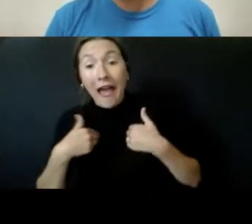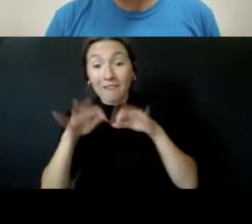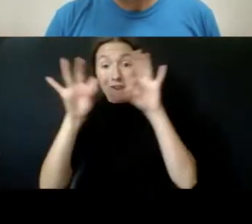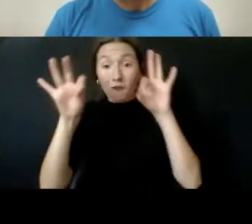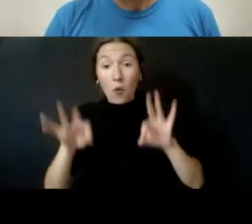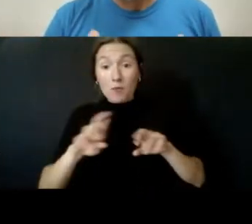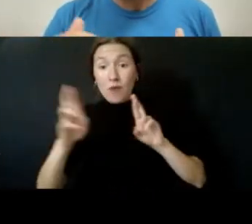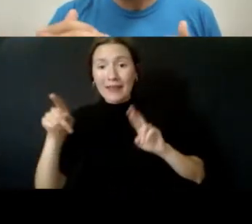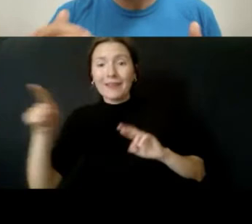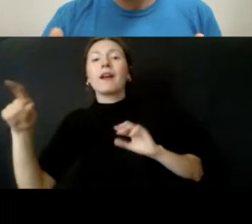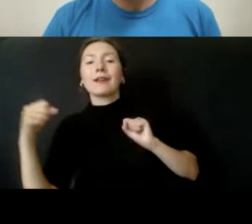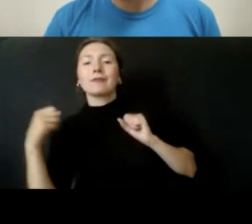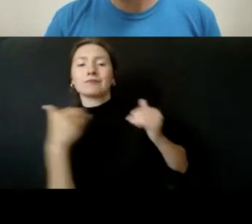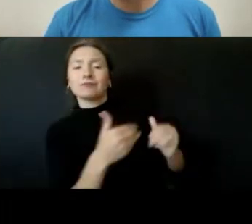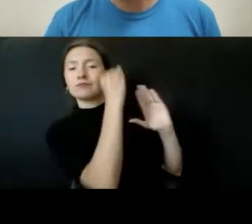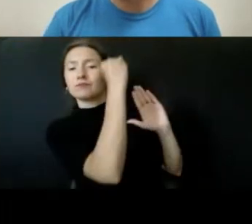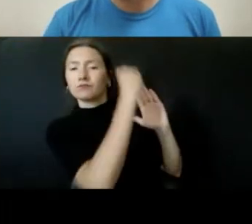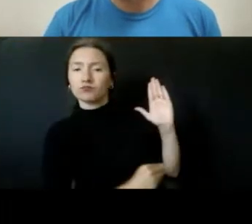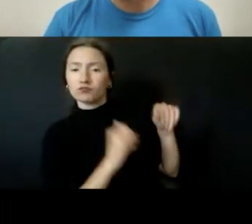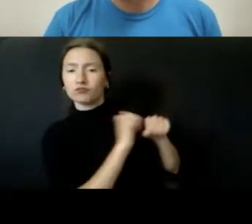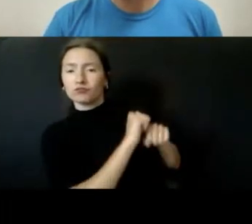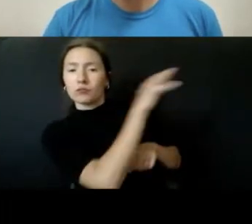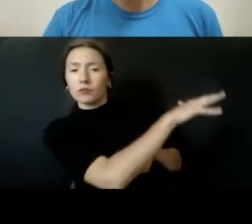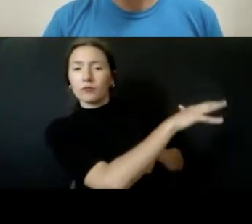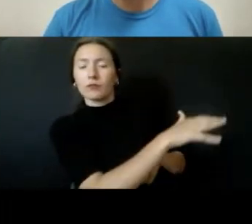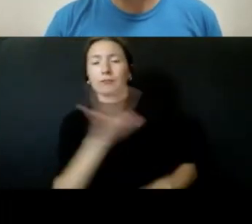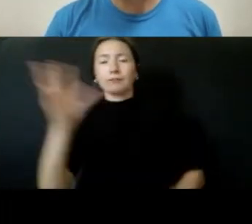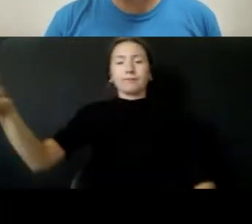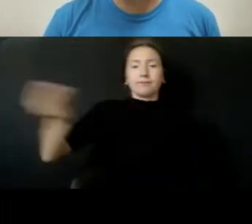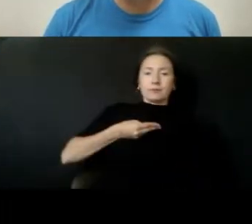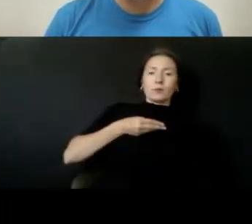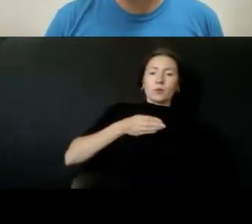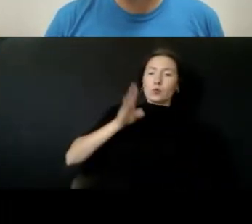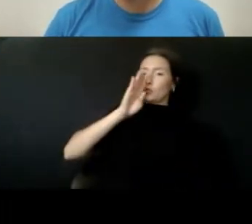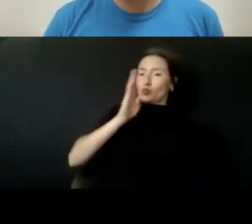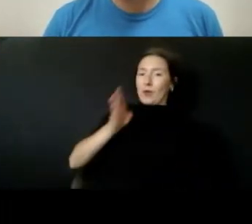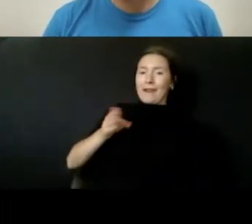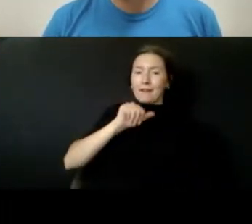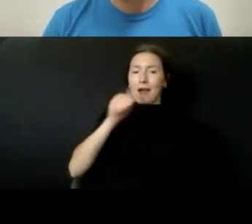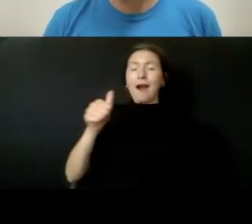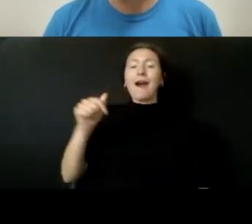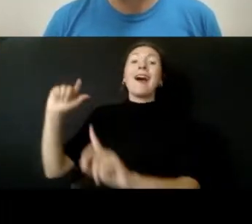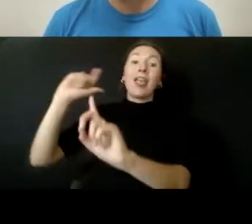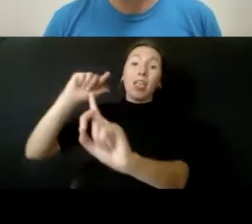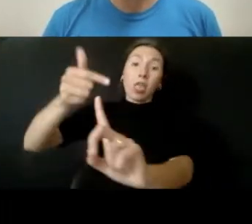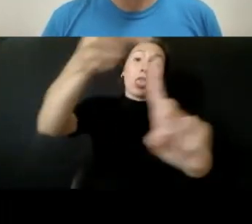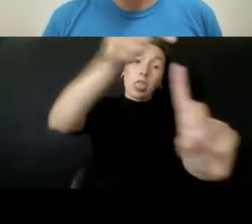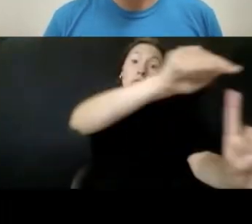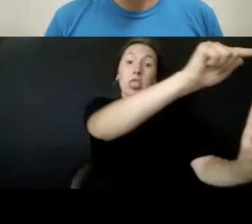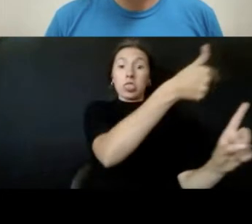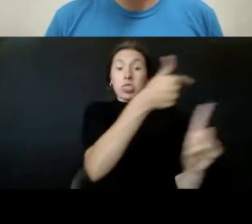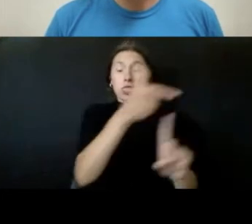that needs to be improved or when they have when they want to um help you right so we